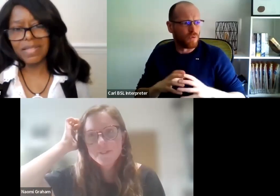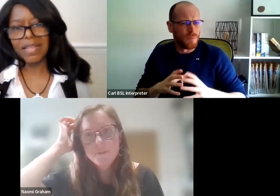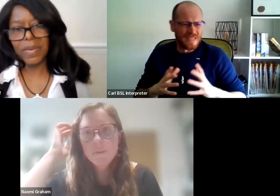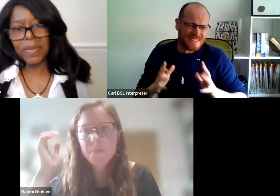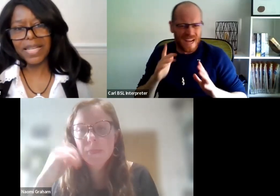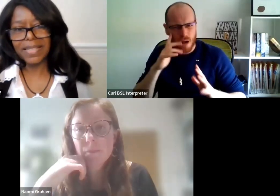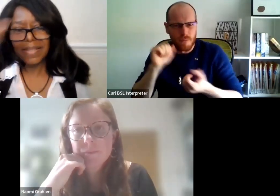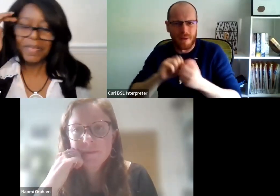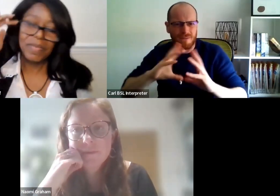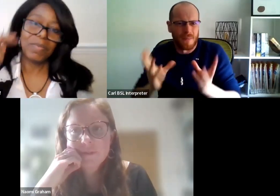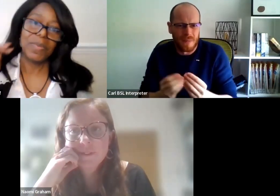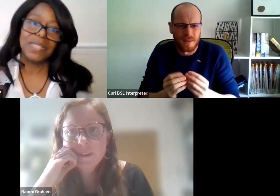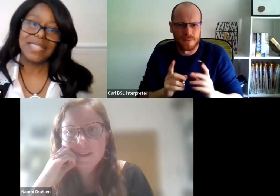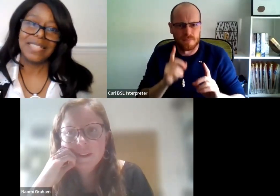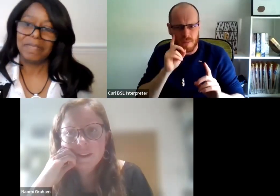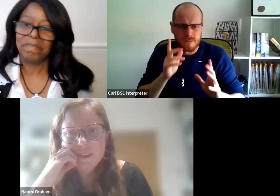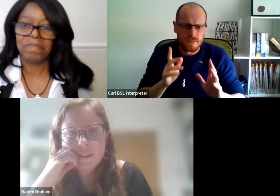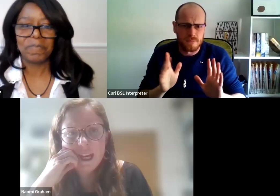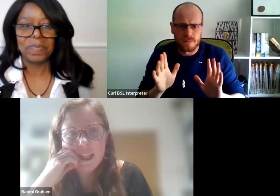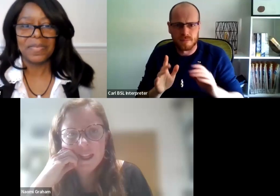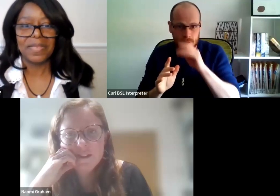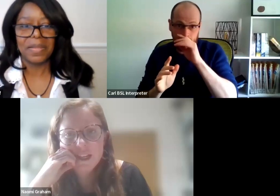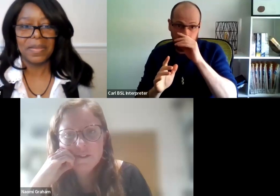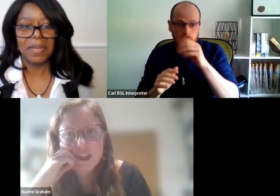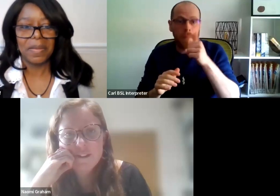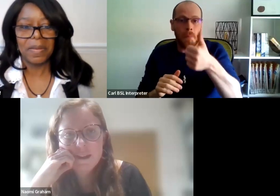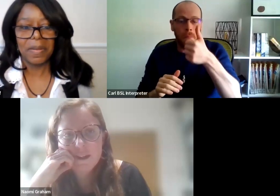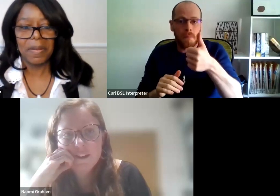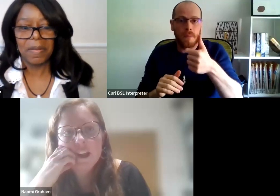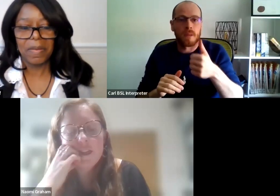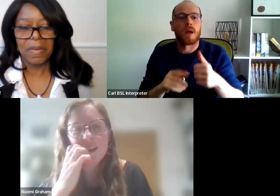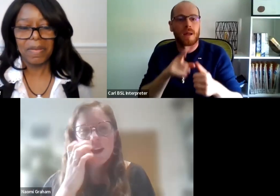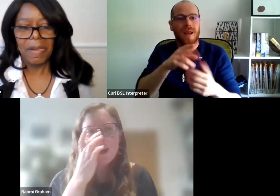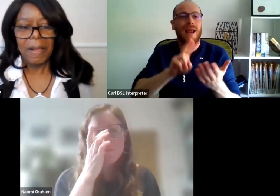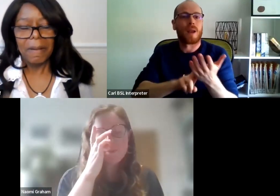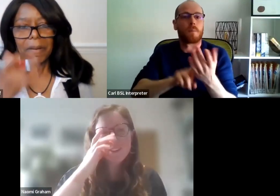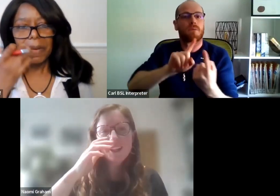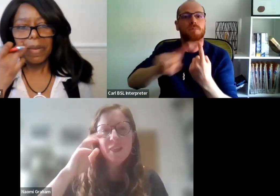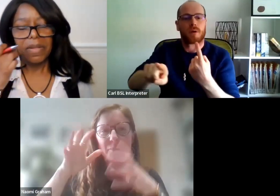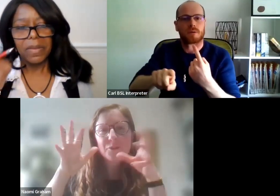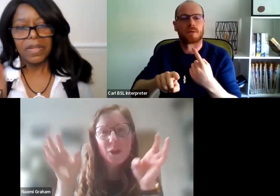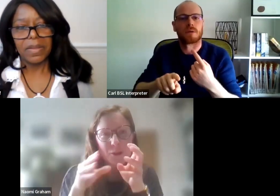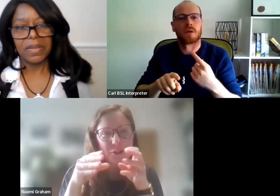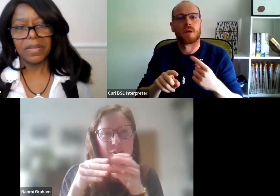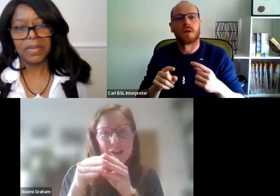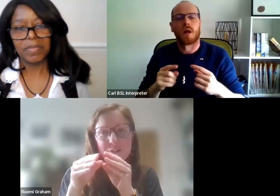was quite important. Yeah, that that's totally, Brenda, and I think there was so much I was trying